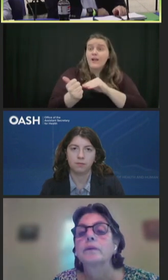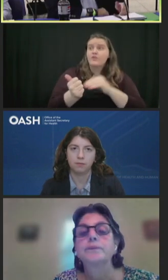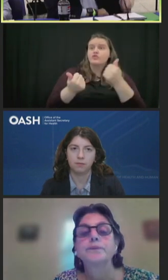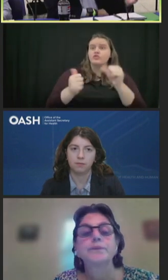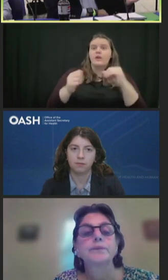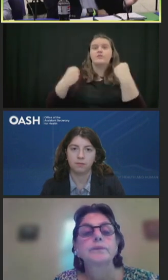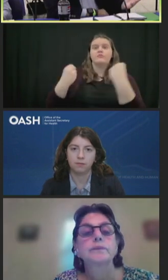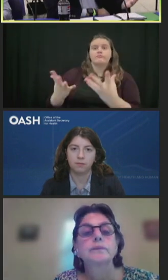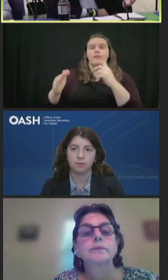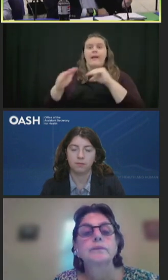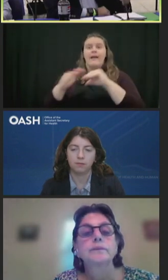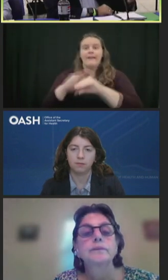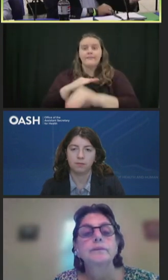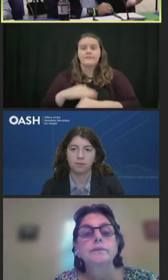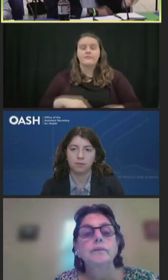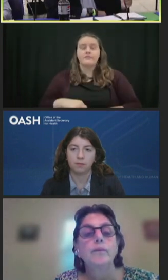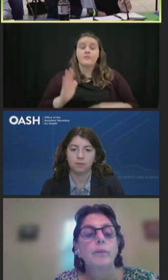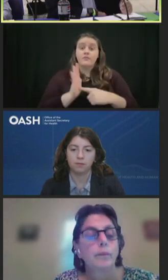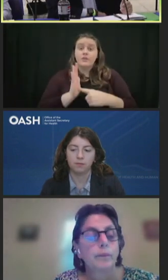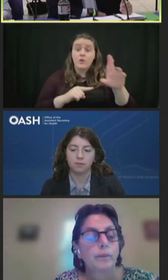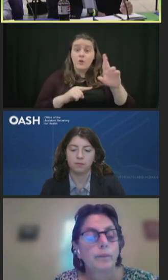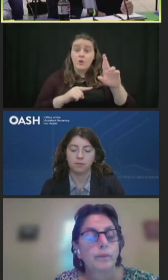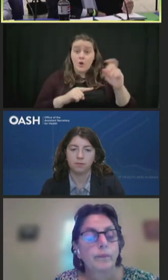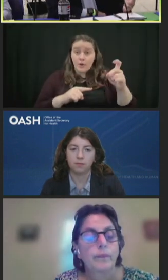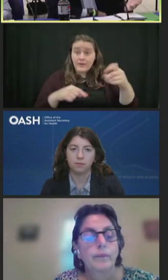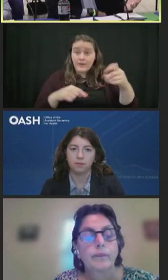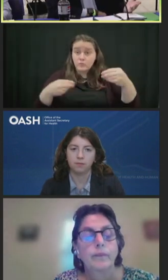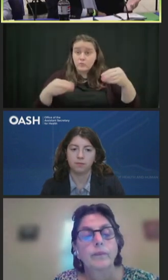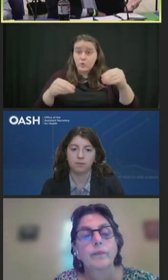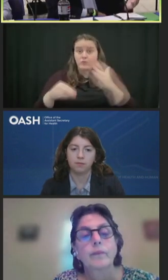you had mentioned pharmacies being a good source. But one of the barriers that pharmacists deal with